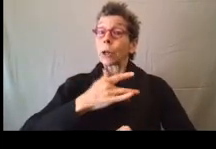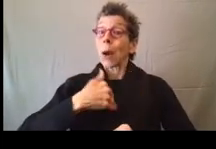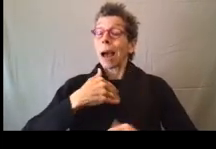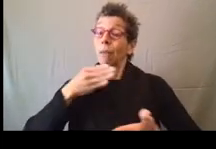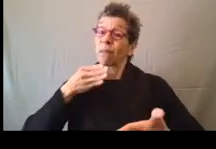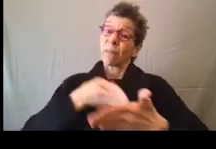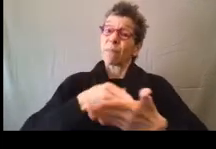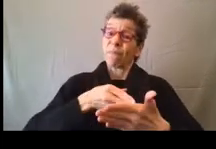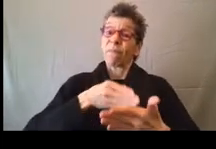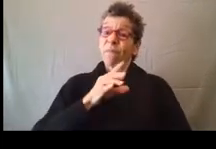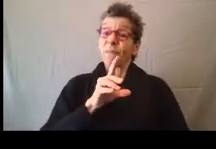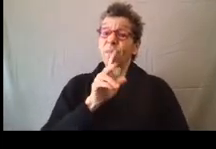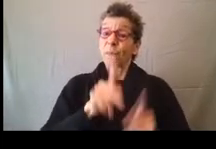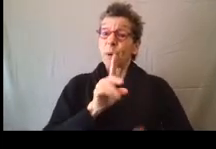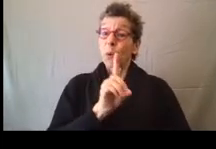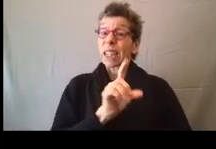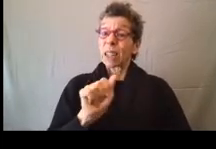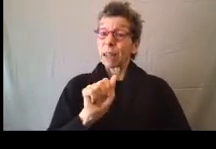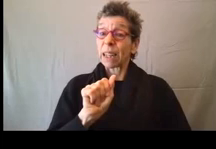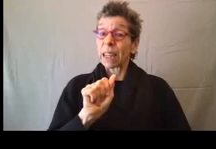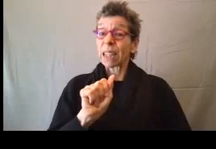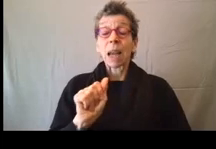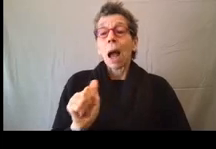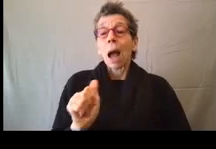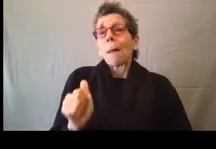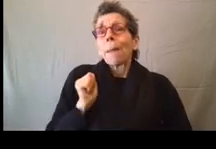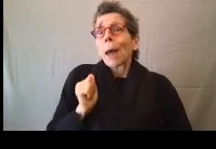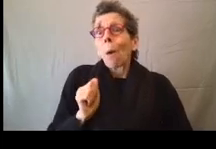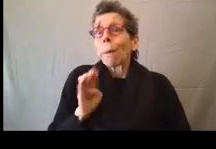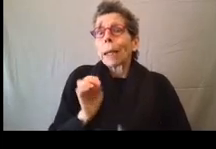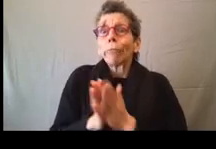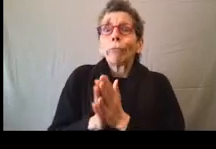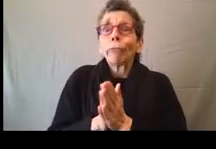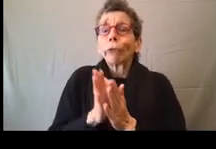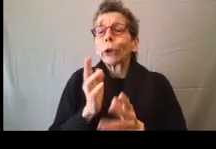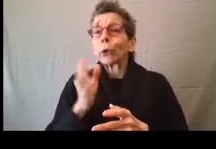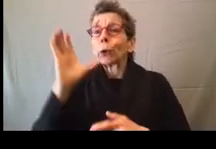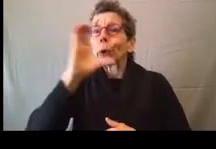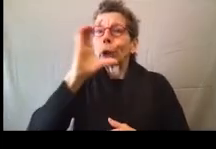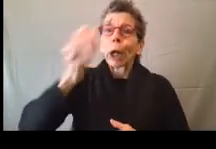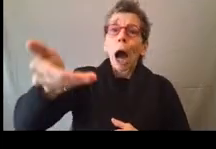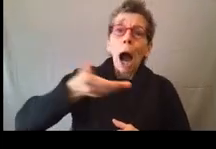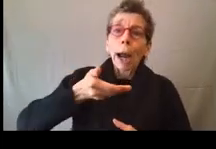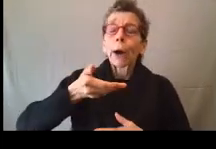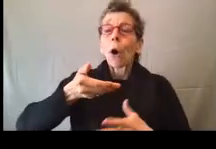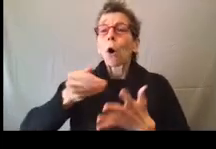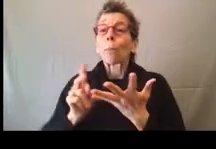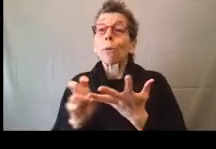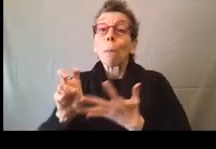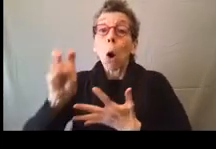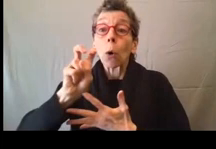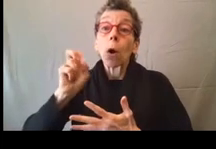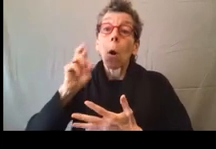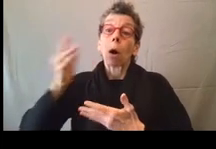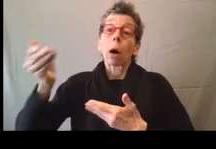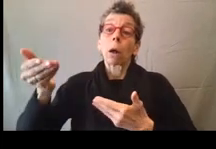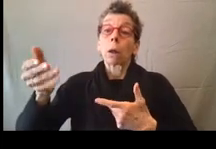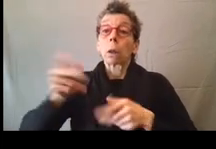they are unlikely to get behind hiring, retaining and/or promoting people with disabilities.